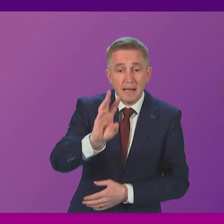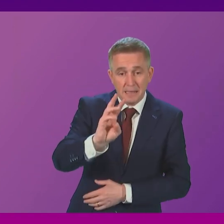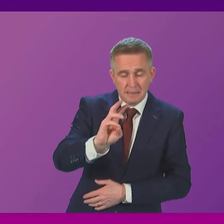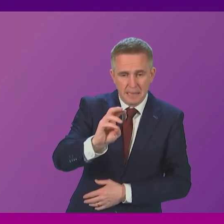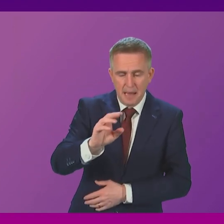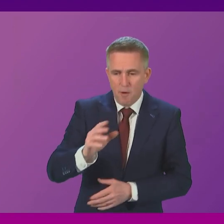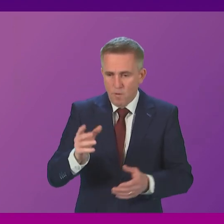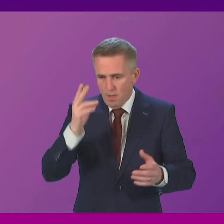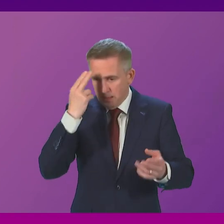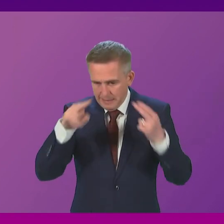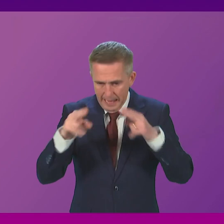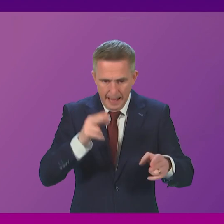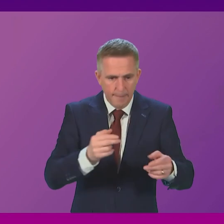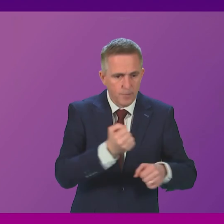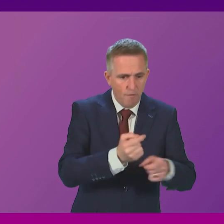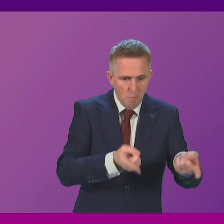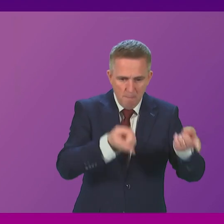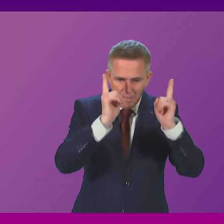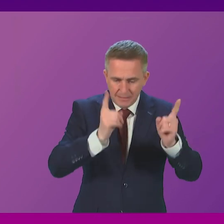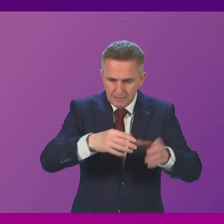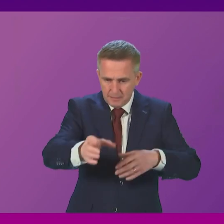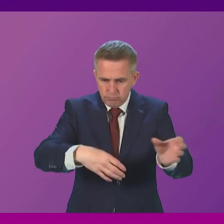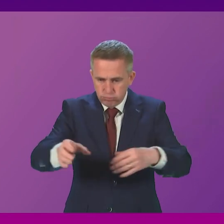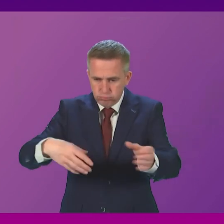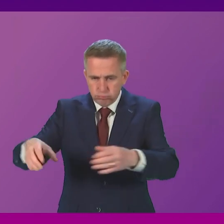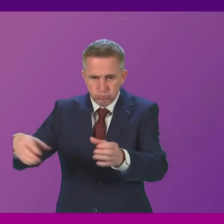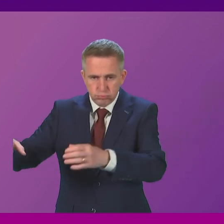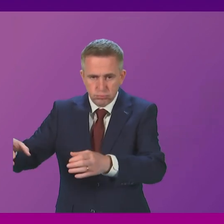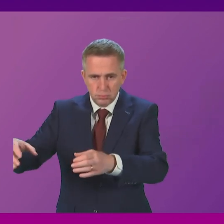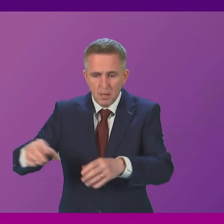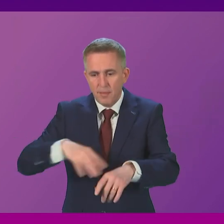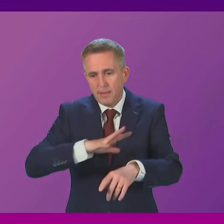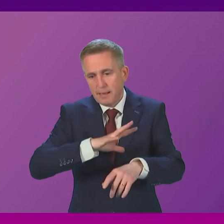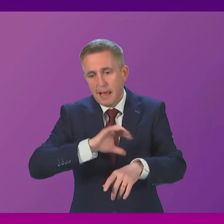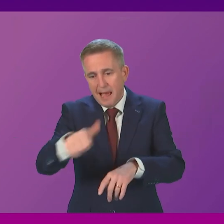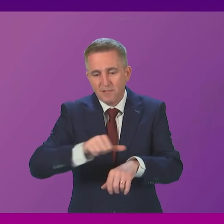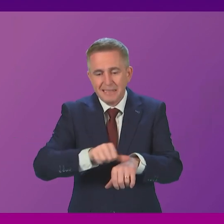I will then set out more detailed policies to the chamber in the first week after the Easter recess.